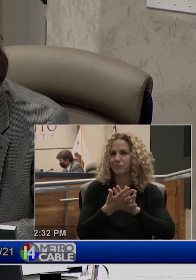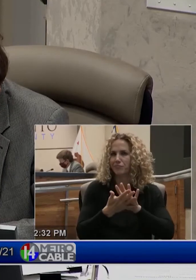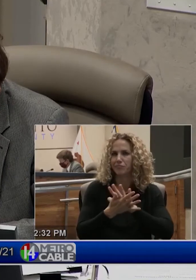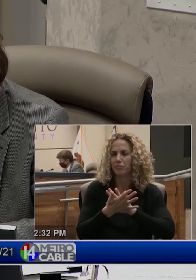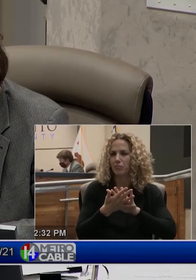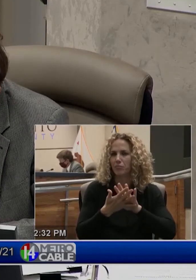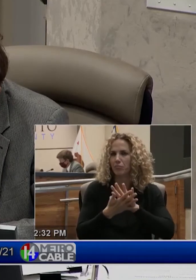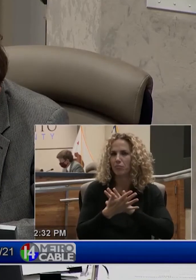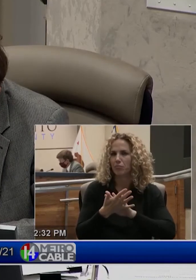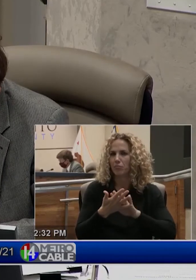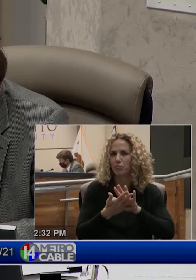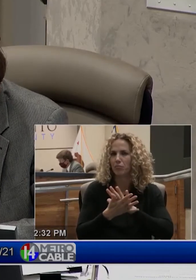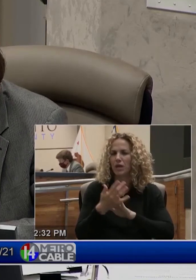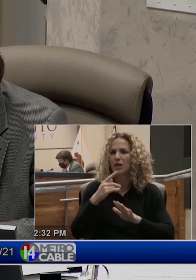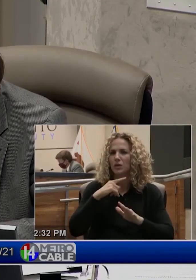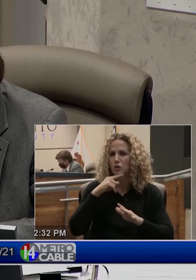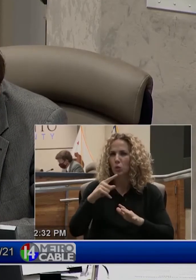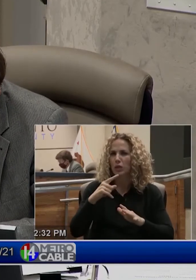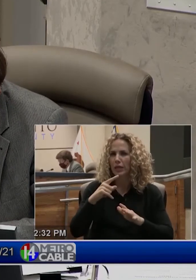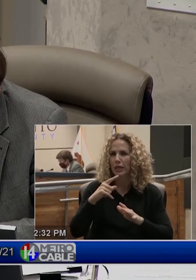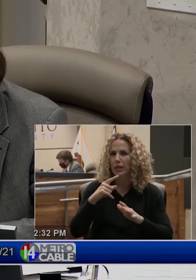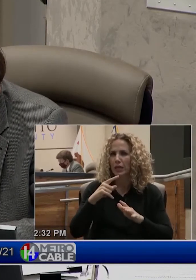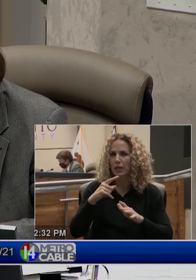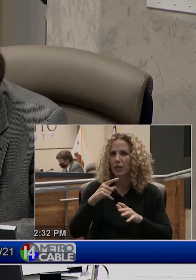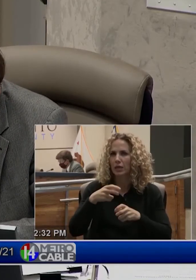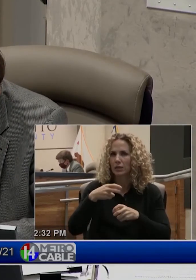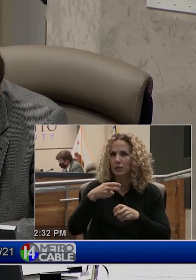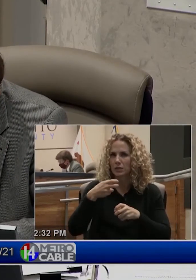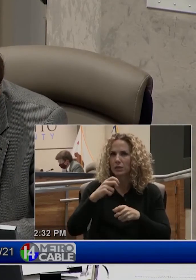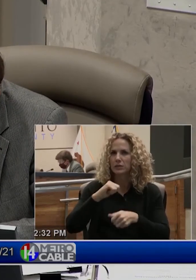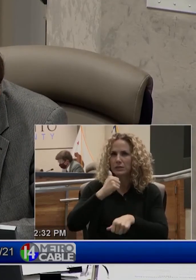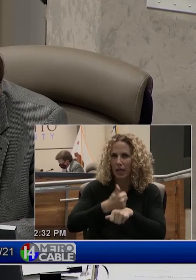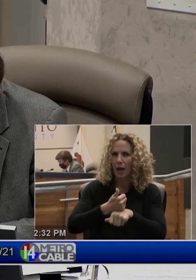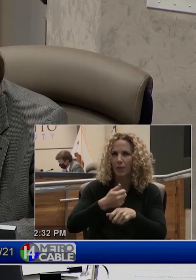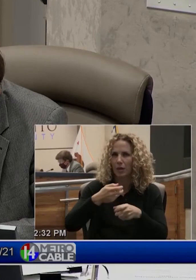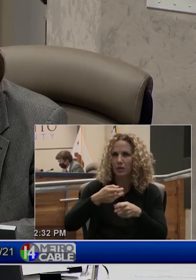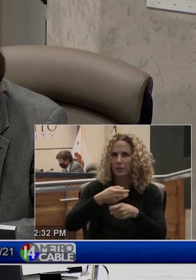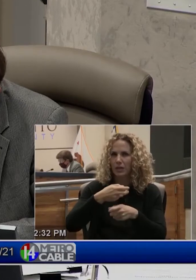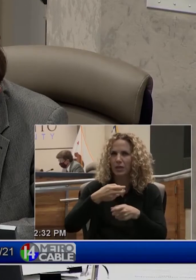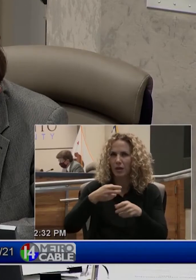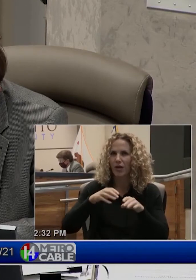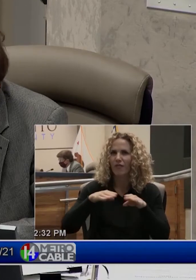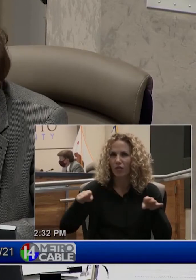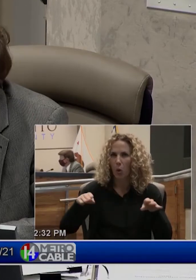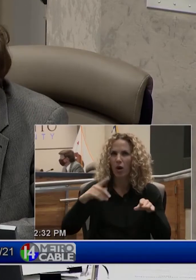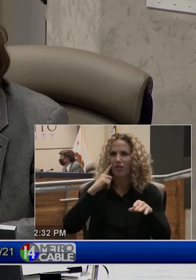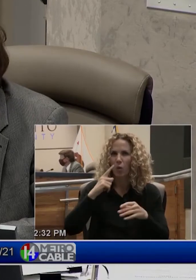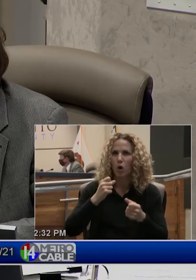THERE IS A GROUND WORK FOR A PROCESS AND I WANTED TO MAKE